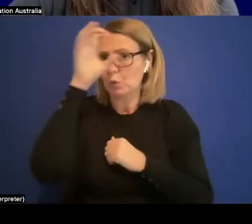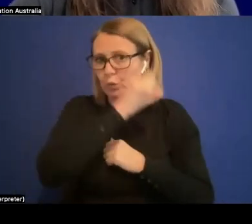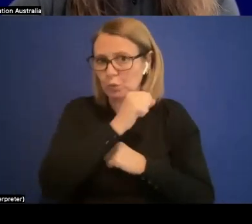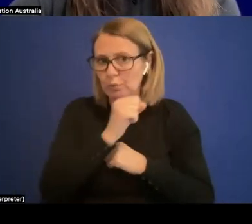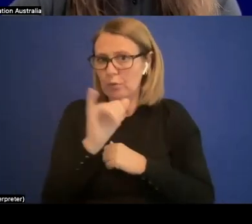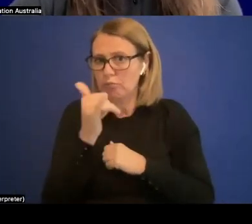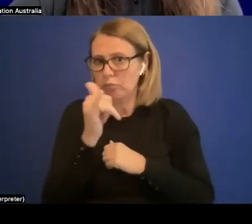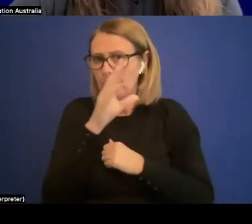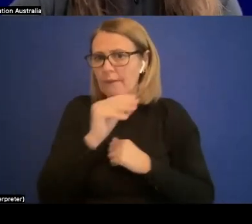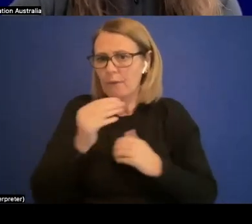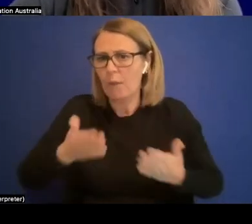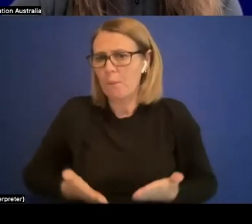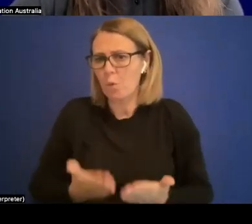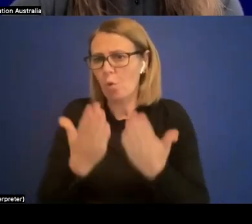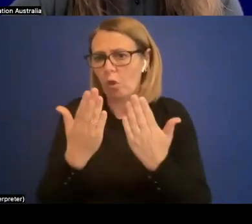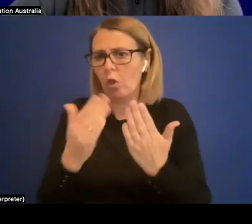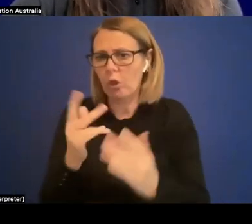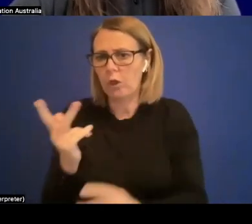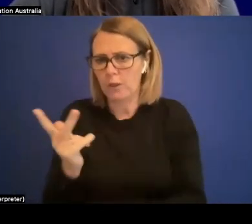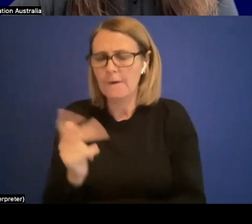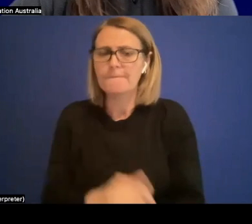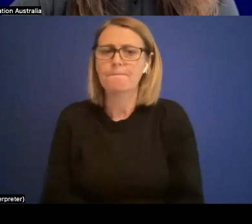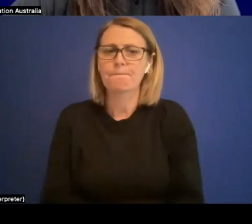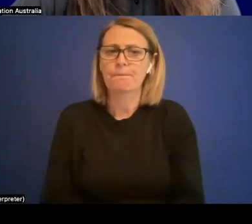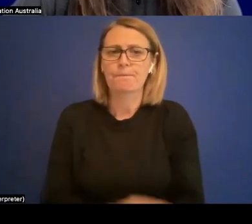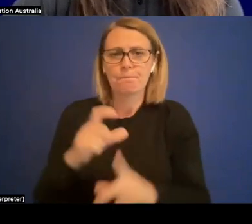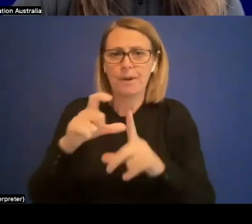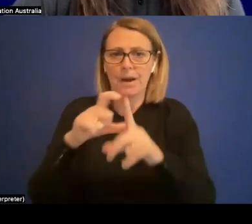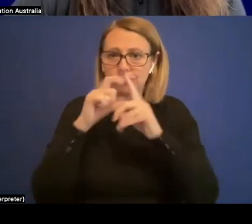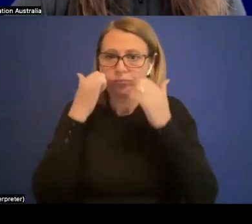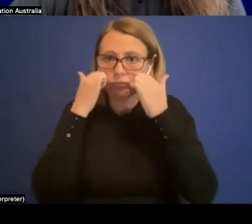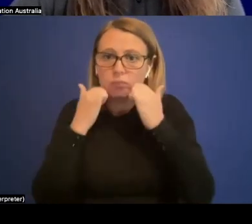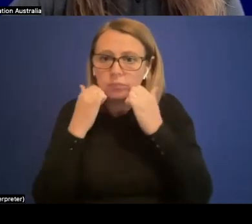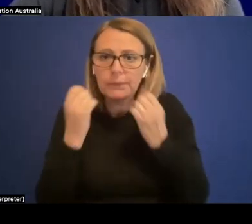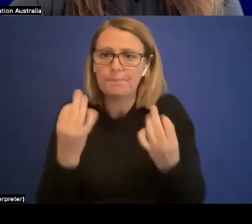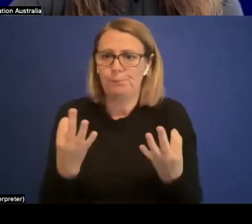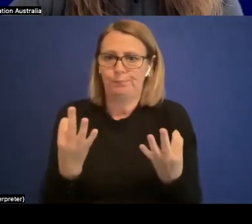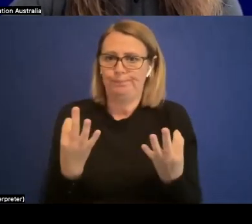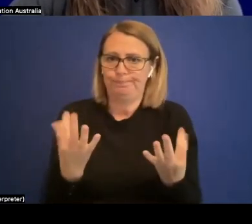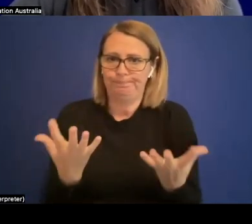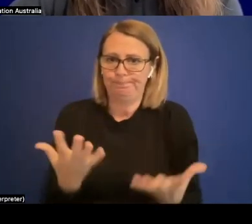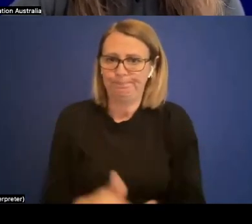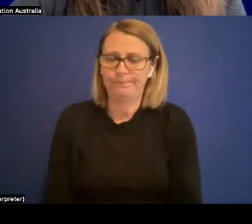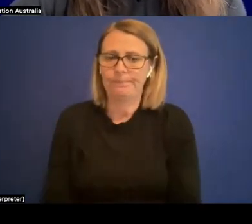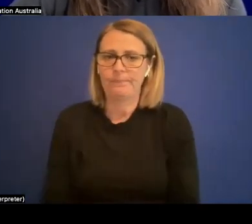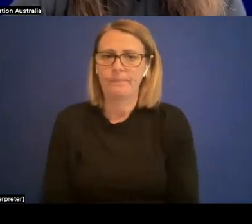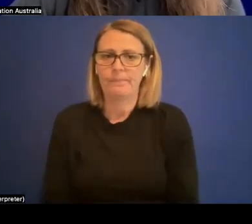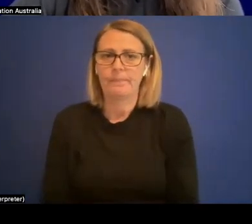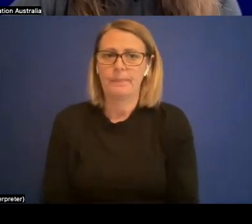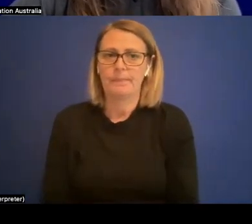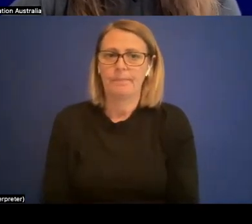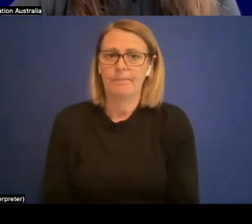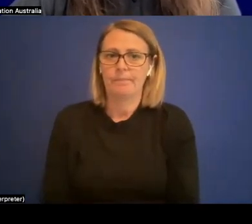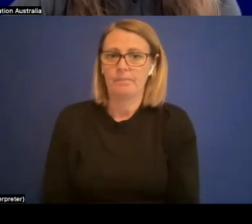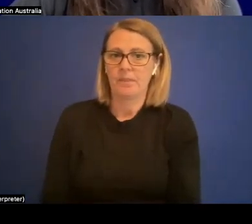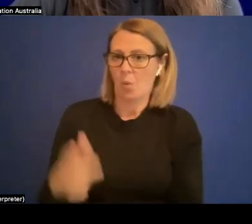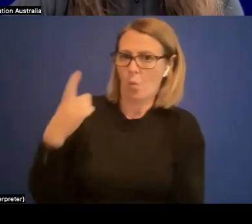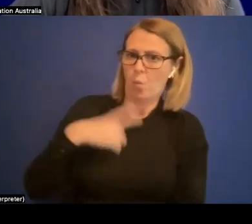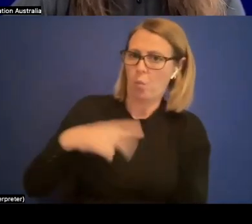birth but again no hard evidence to indicate that. Its cause was unknown and not stated in